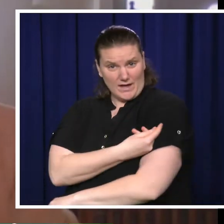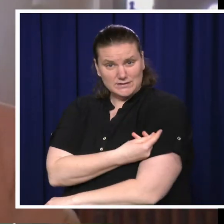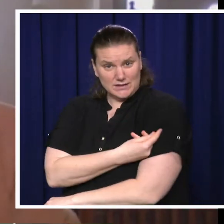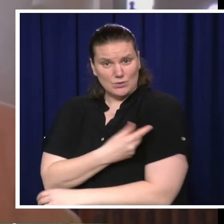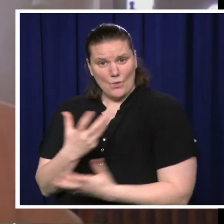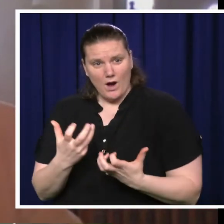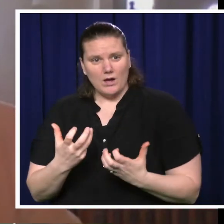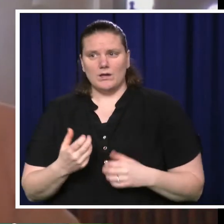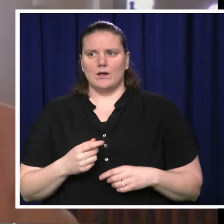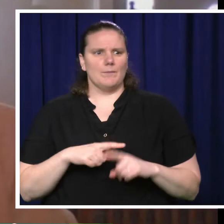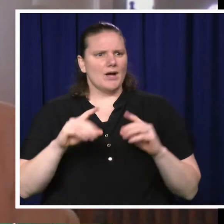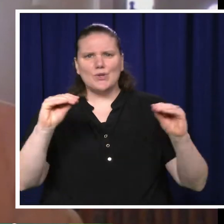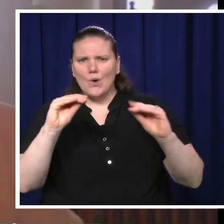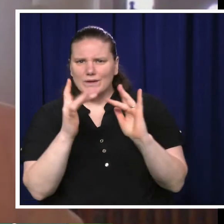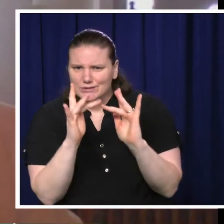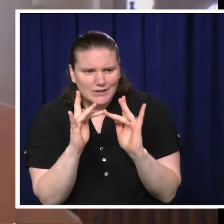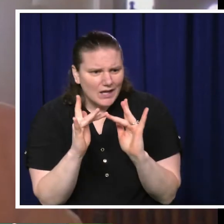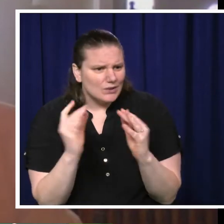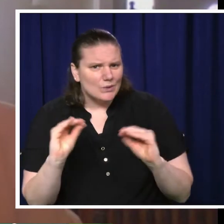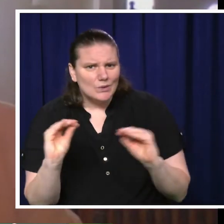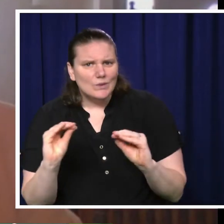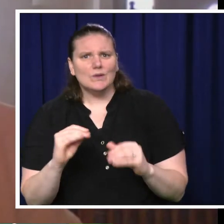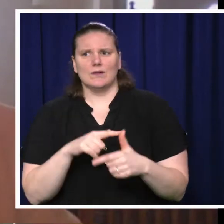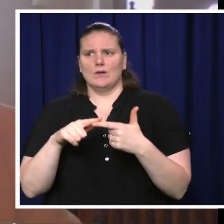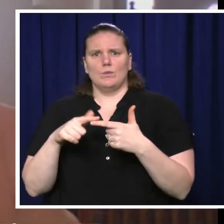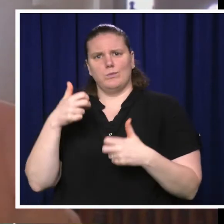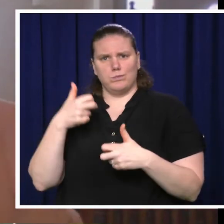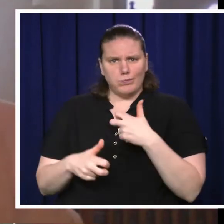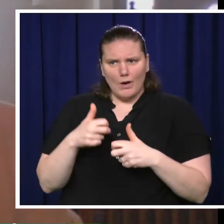residents who desire vaccination but lack either Internet access